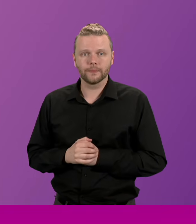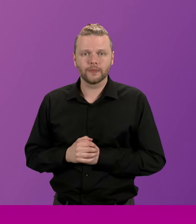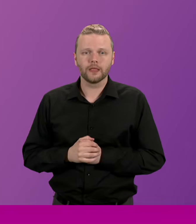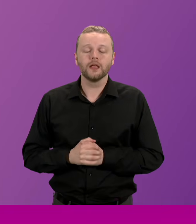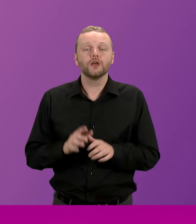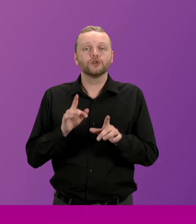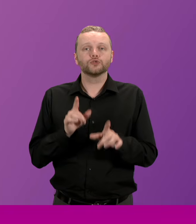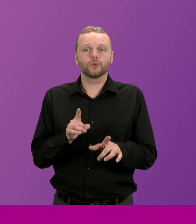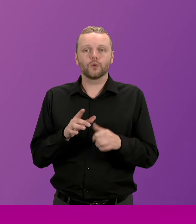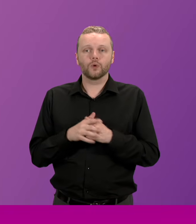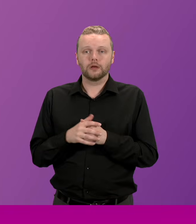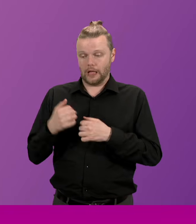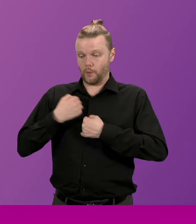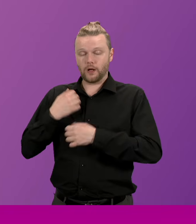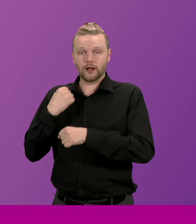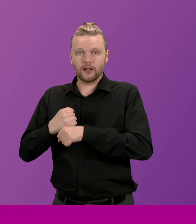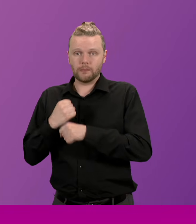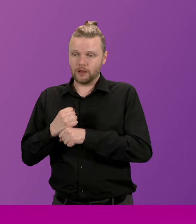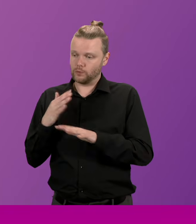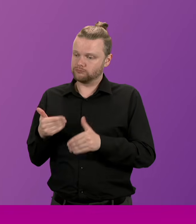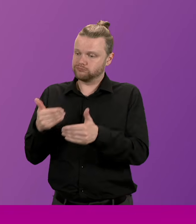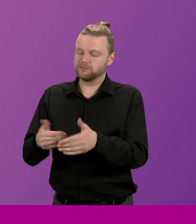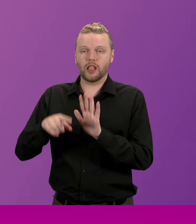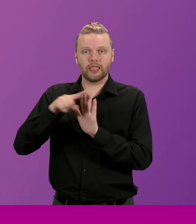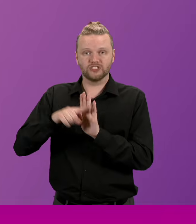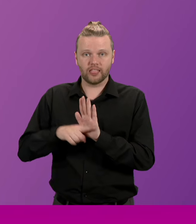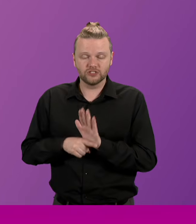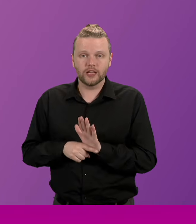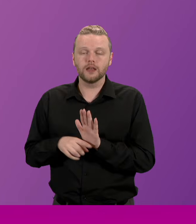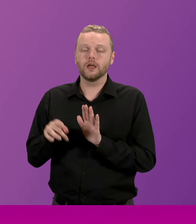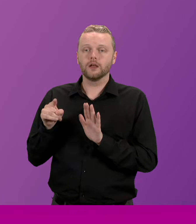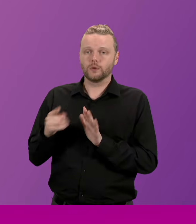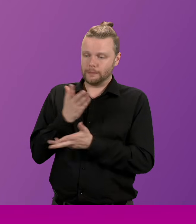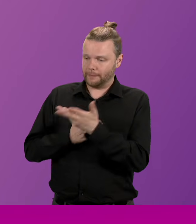The Government is committed to bringing forward legislation to ensure that